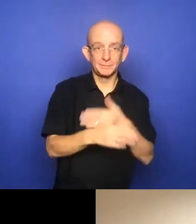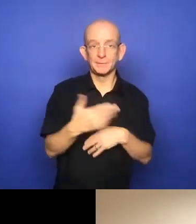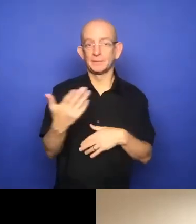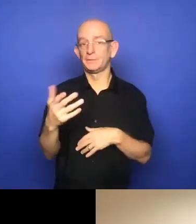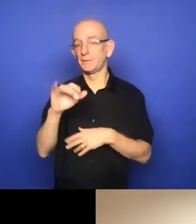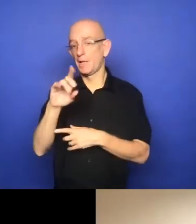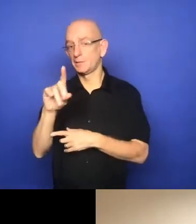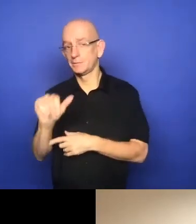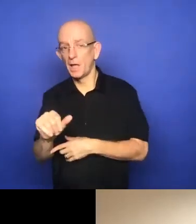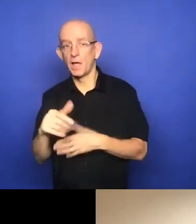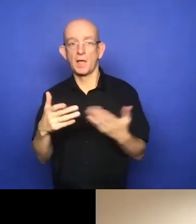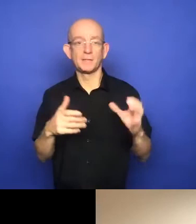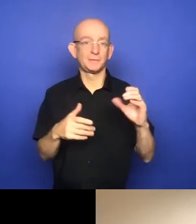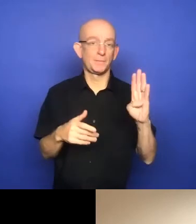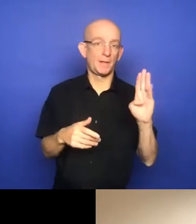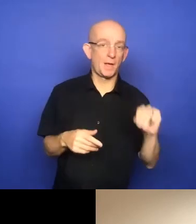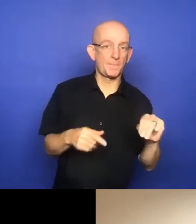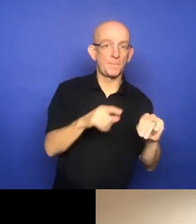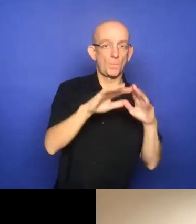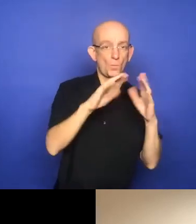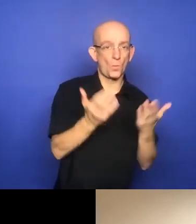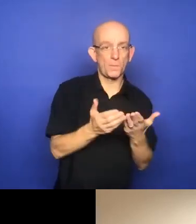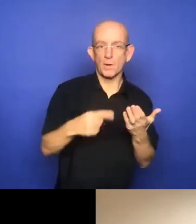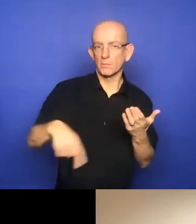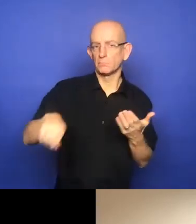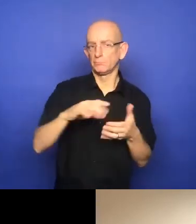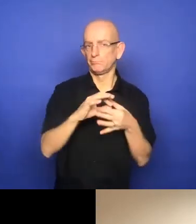other partners, we are ensured that we will be shortly